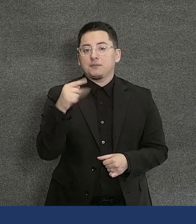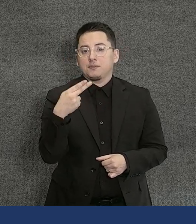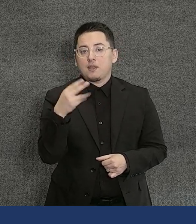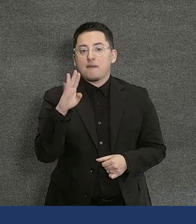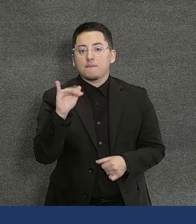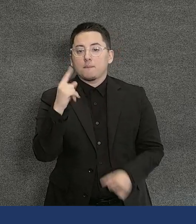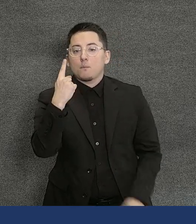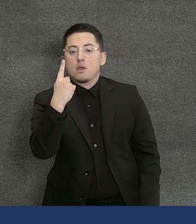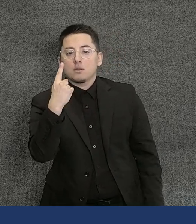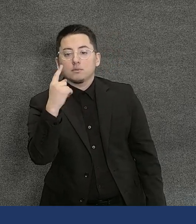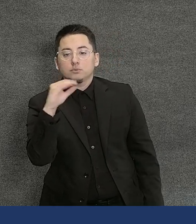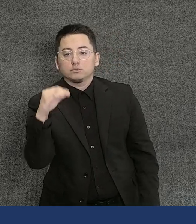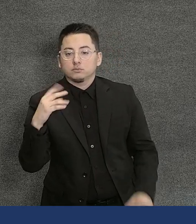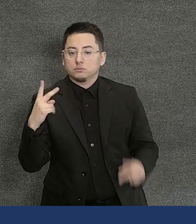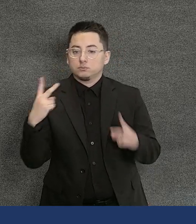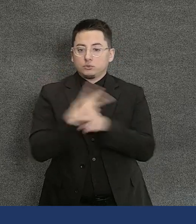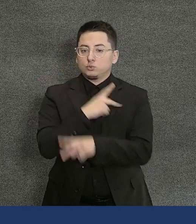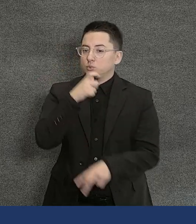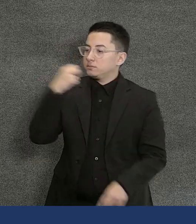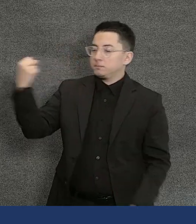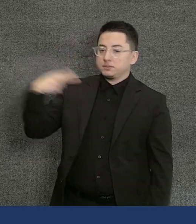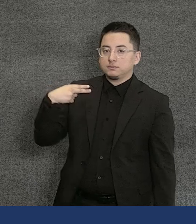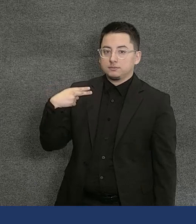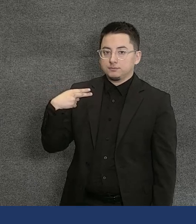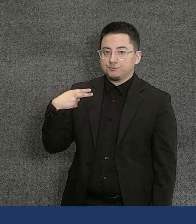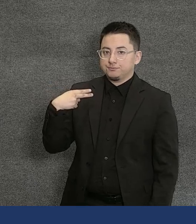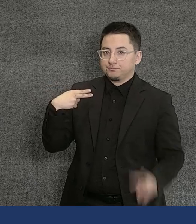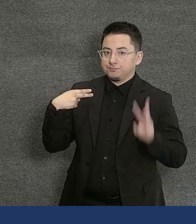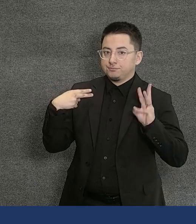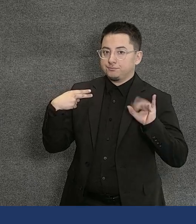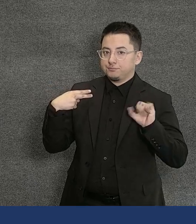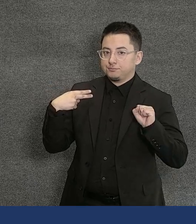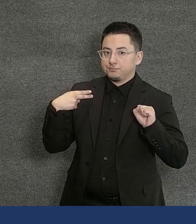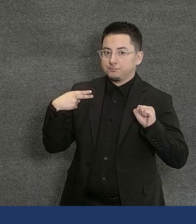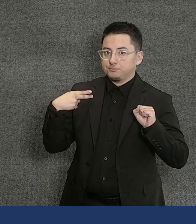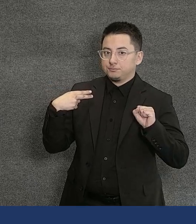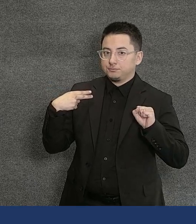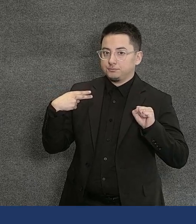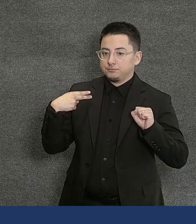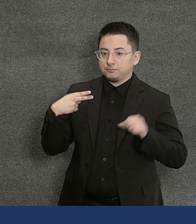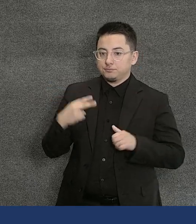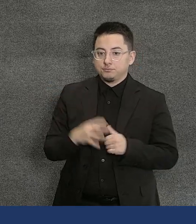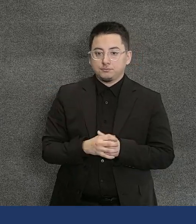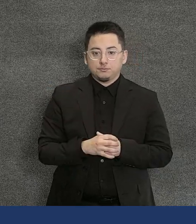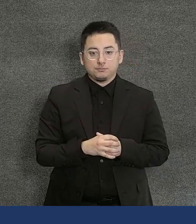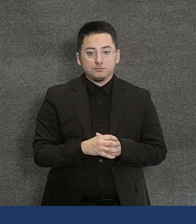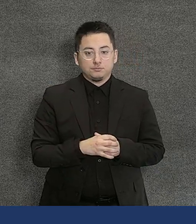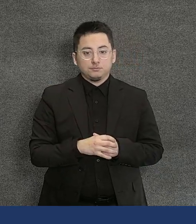So it's a border battle. We'll get them next time. But the silver medal is just as shiny as the gold.